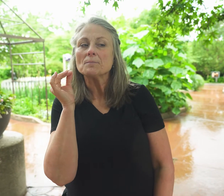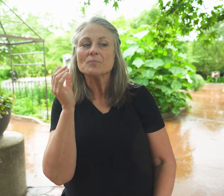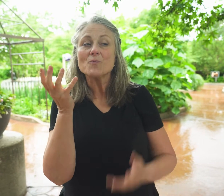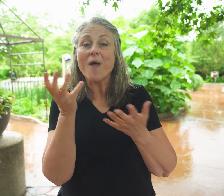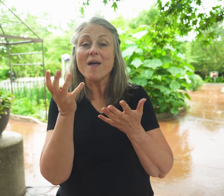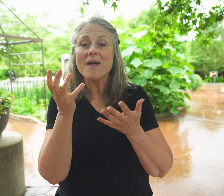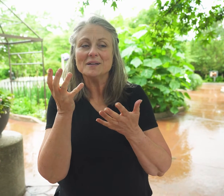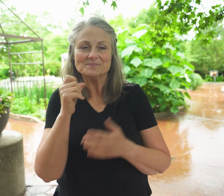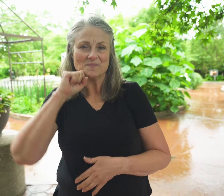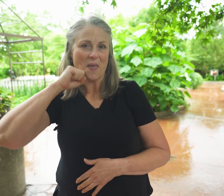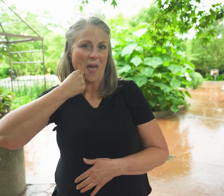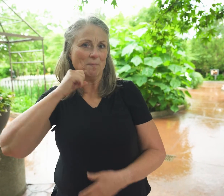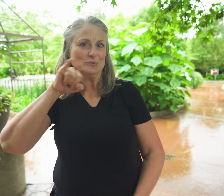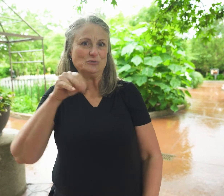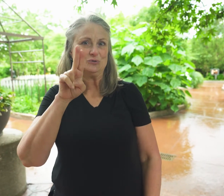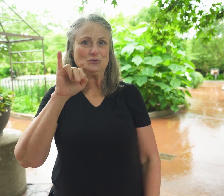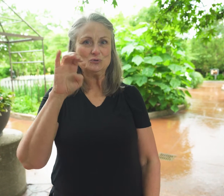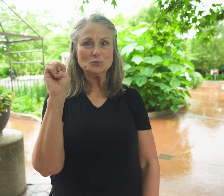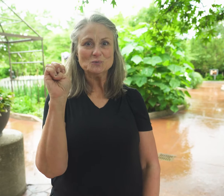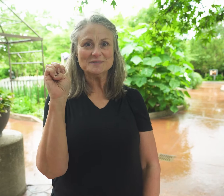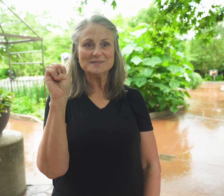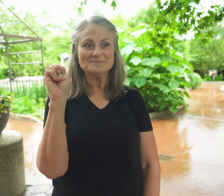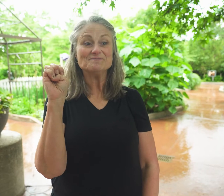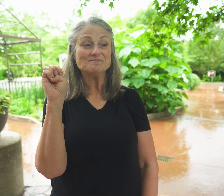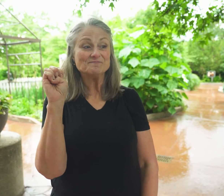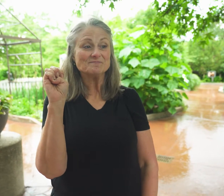My favorite thing to taste is apple juice.